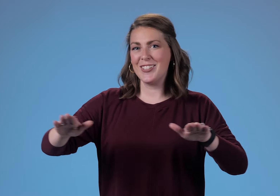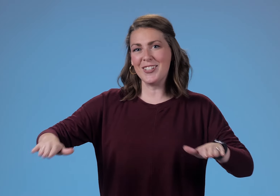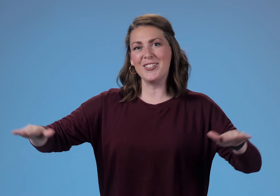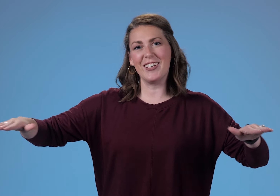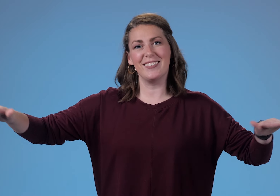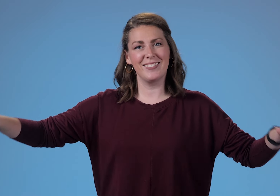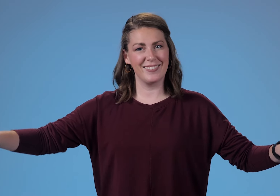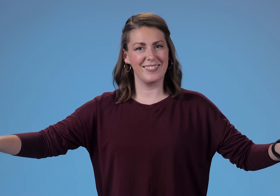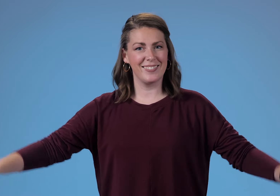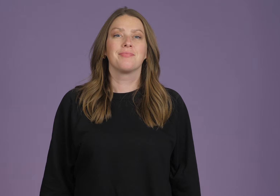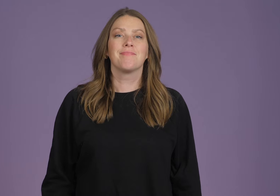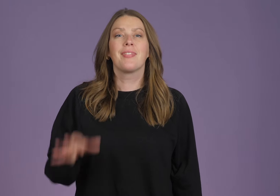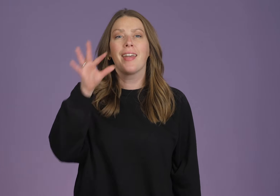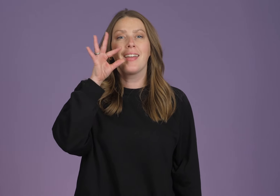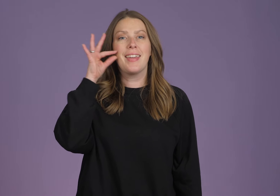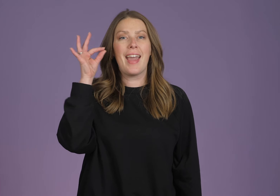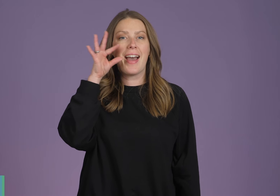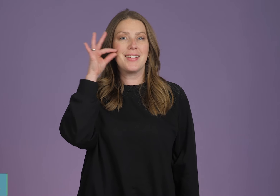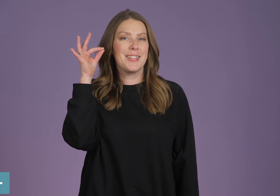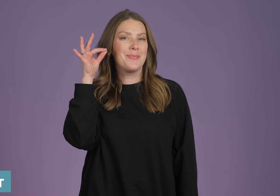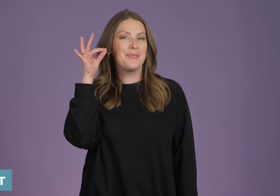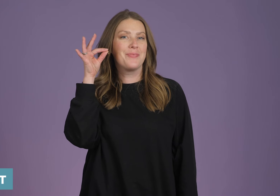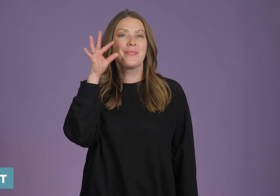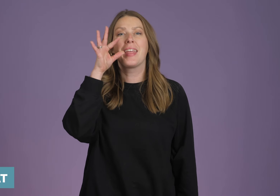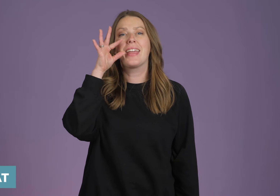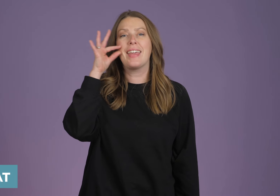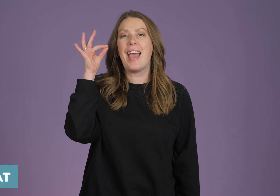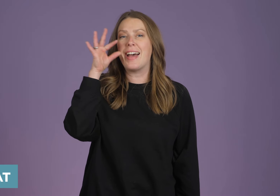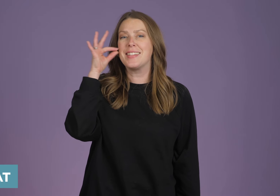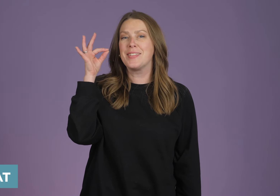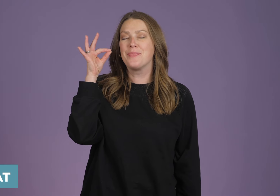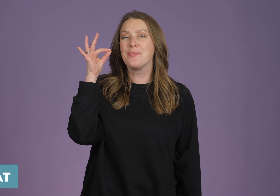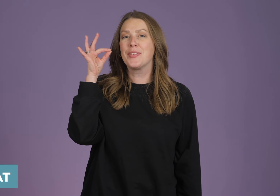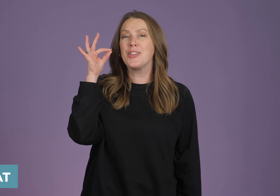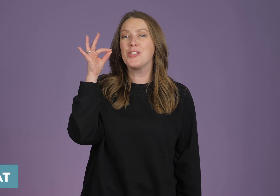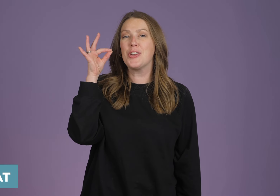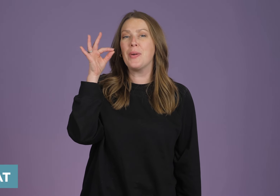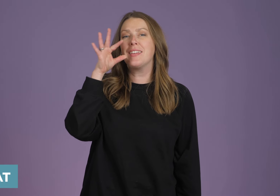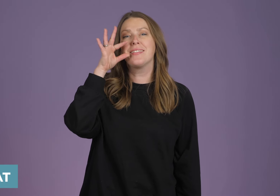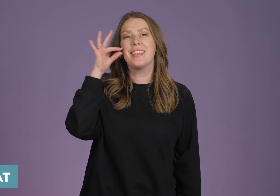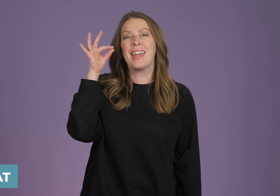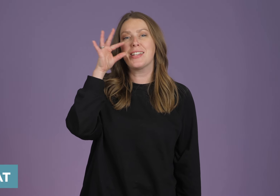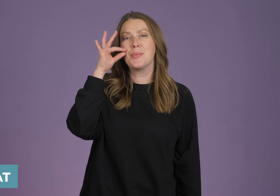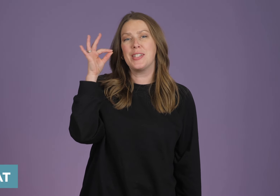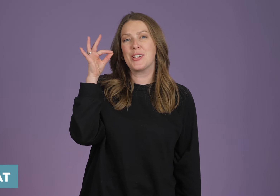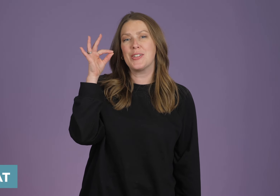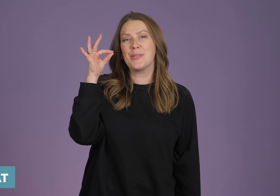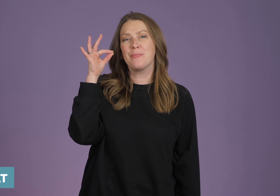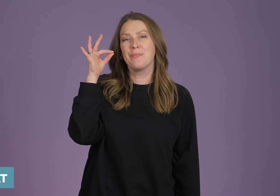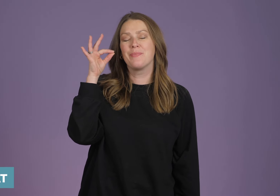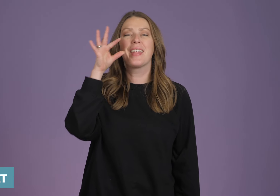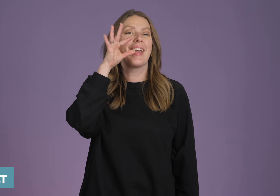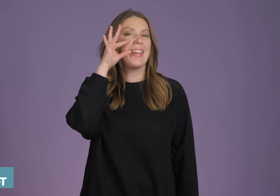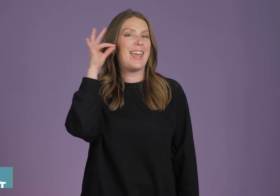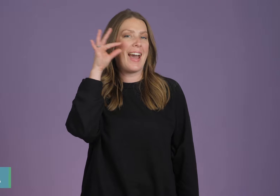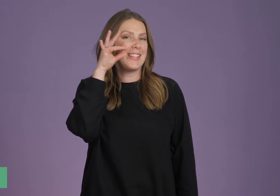Children. Cat. Cat. You're showing the cat's whiskers. Cat.